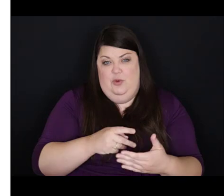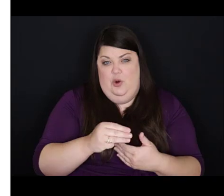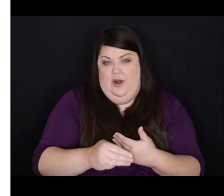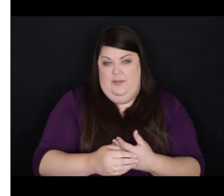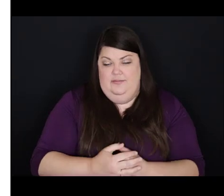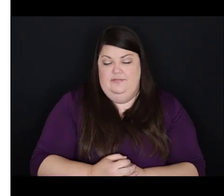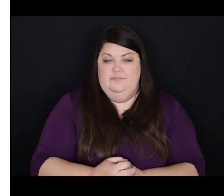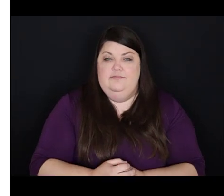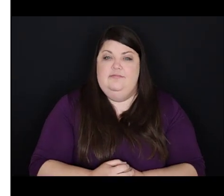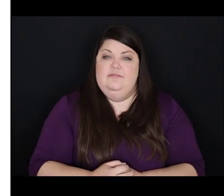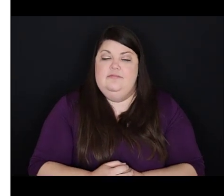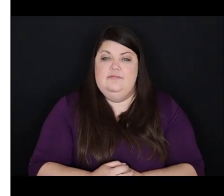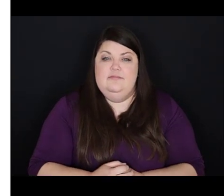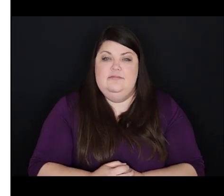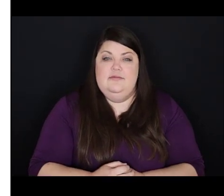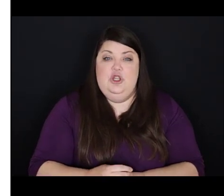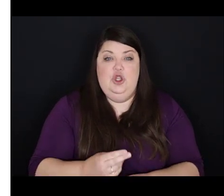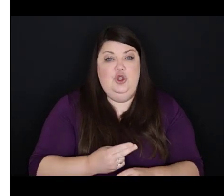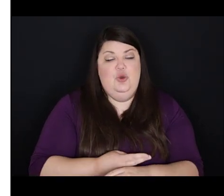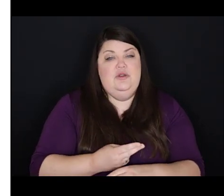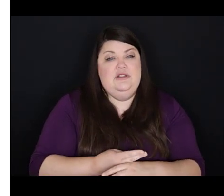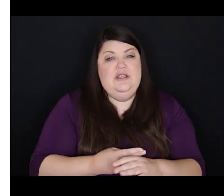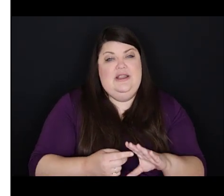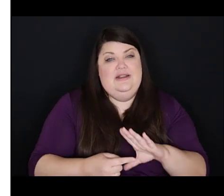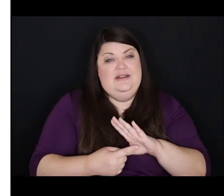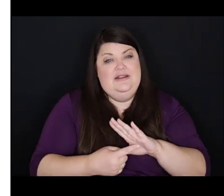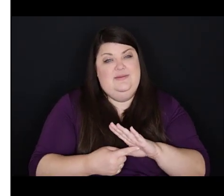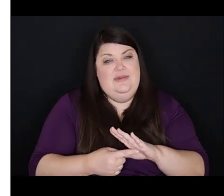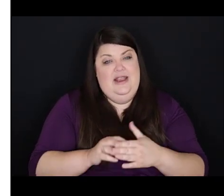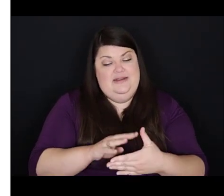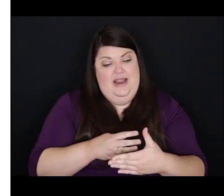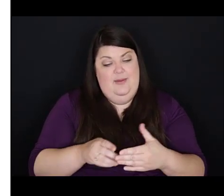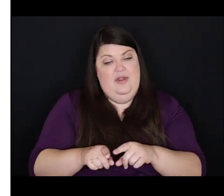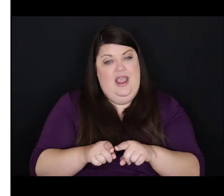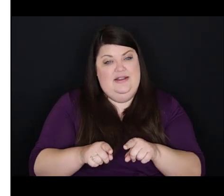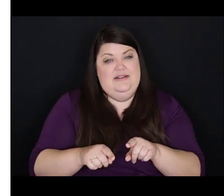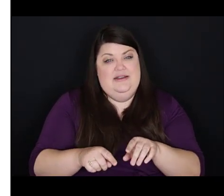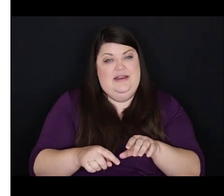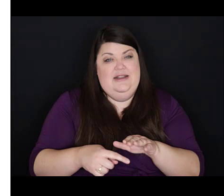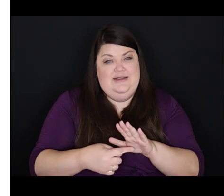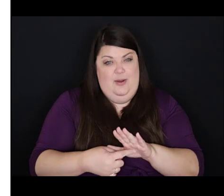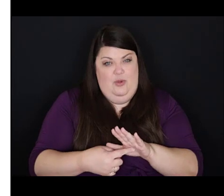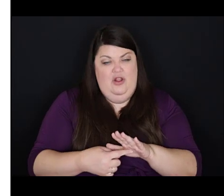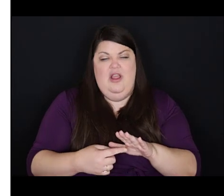Using the displayed table as an example, I borrowed this information from Michigan's